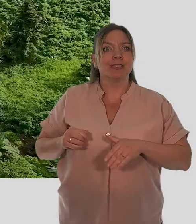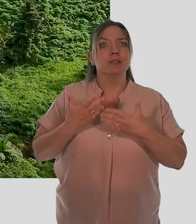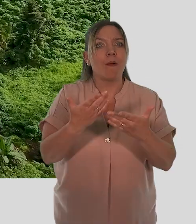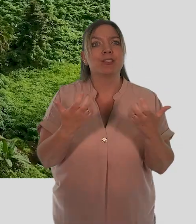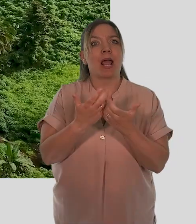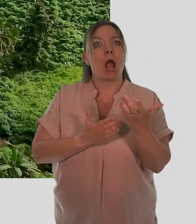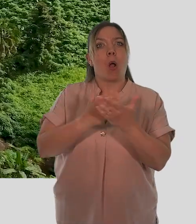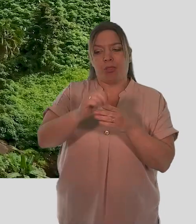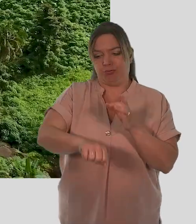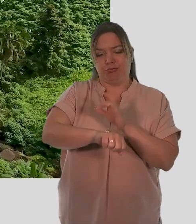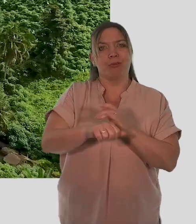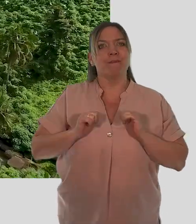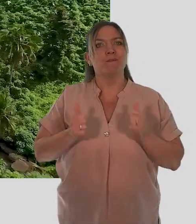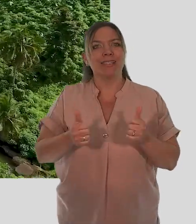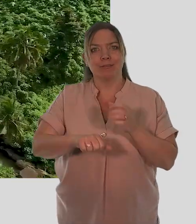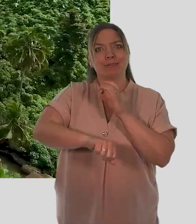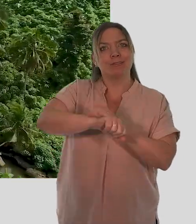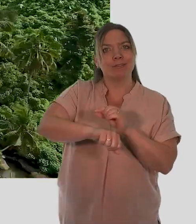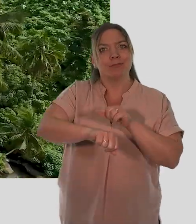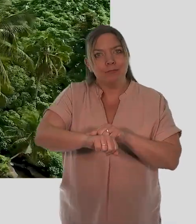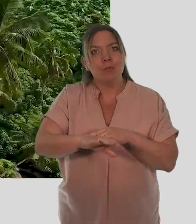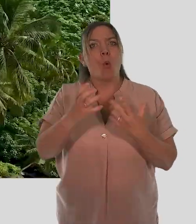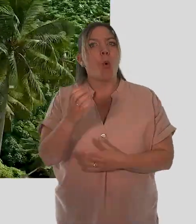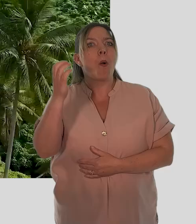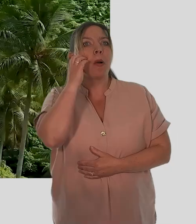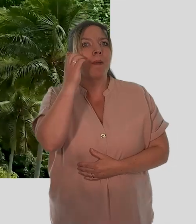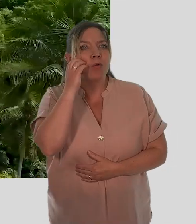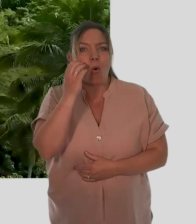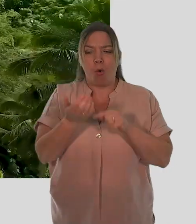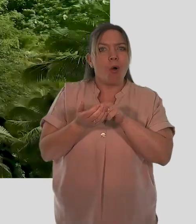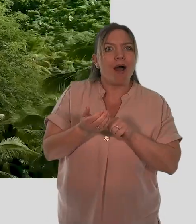and economic and societal demographics will influence national priorities